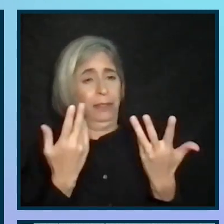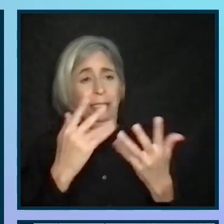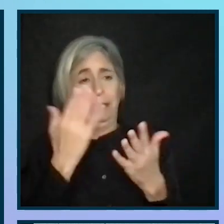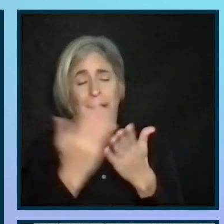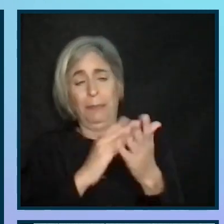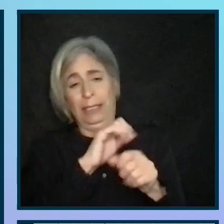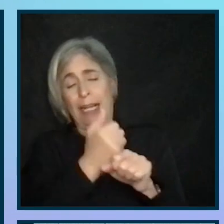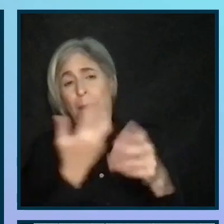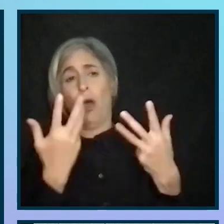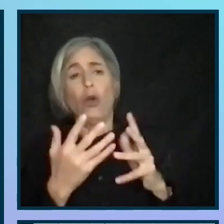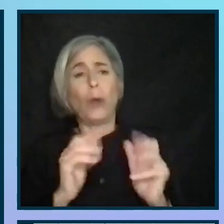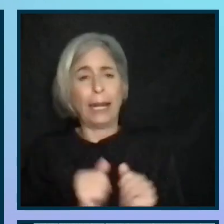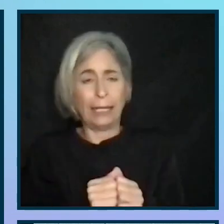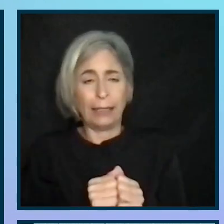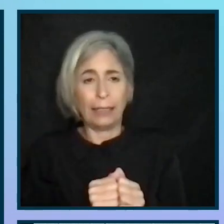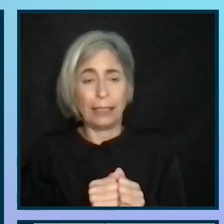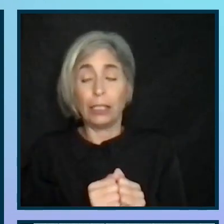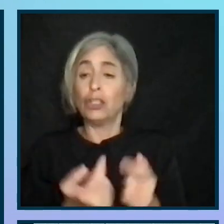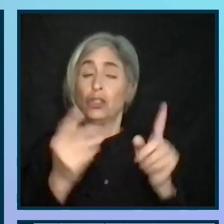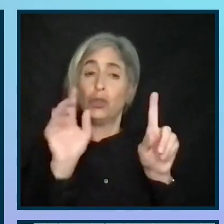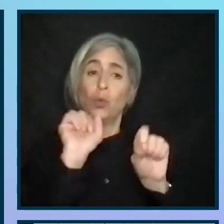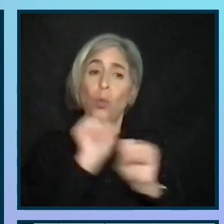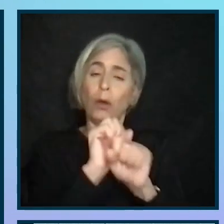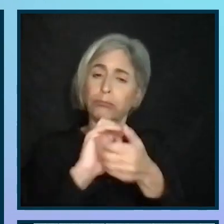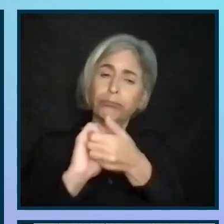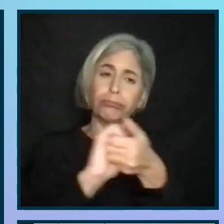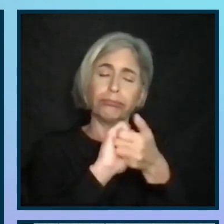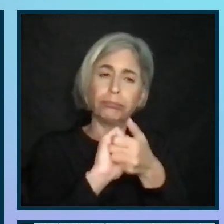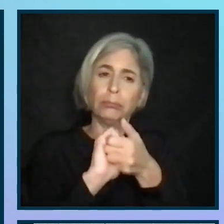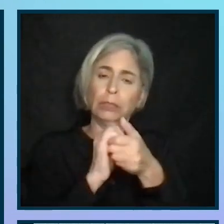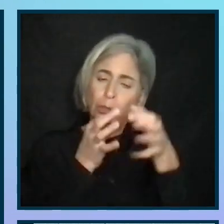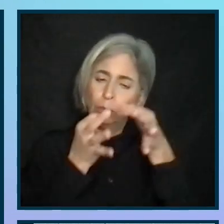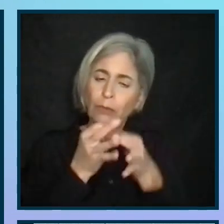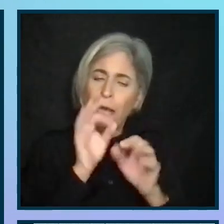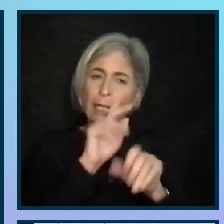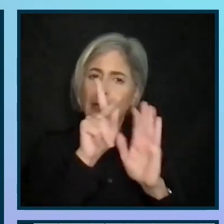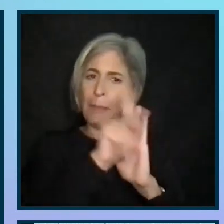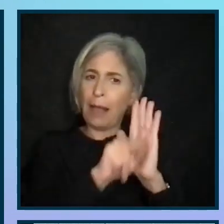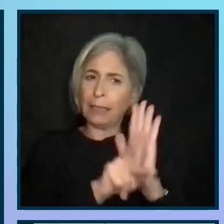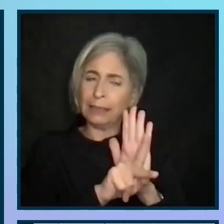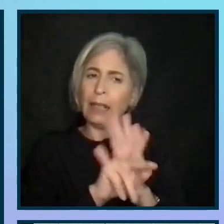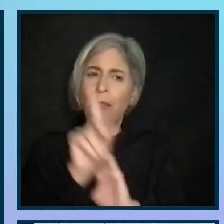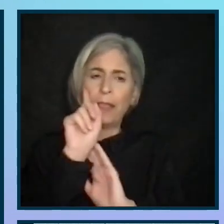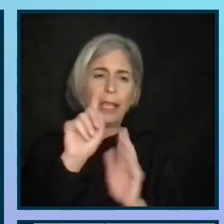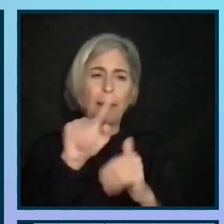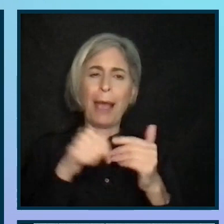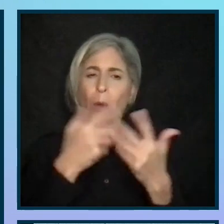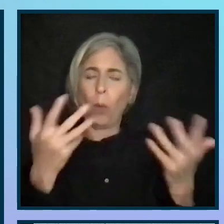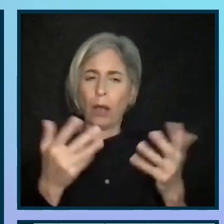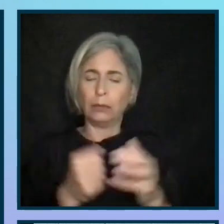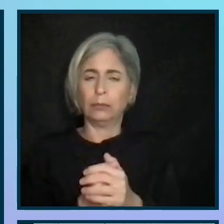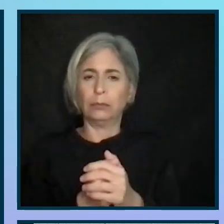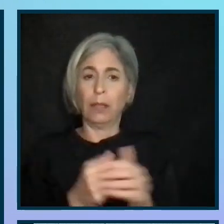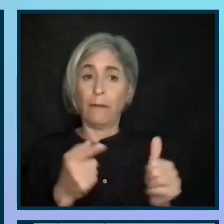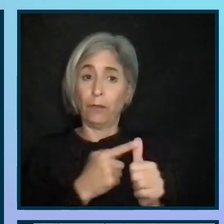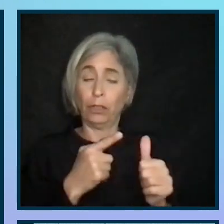So as you work with them and define the policy, here are a few important things to consider. You're gonna wanna be specific